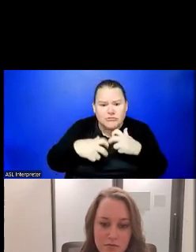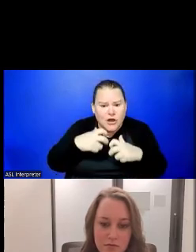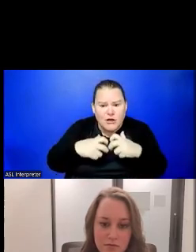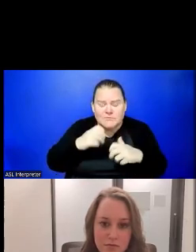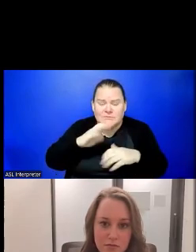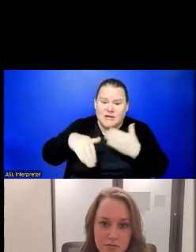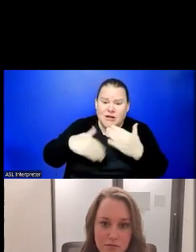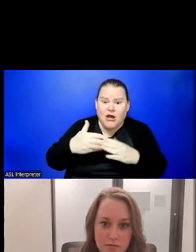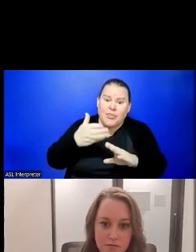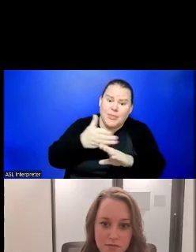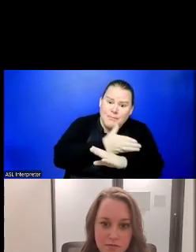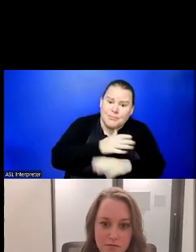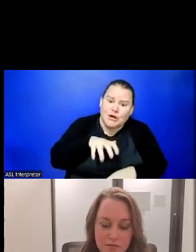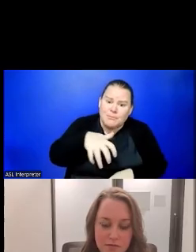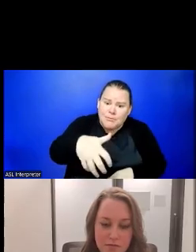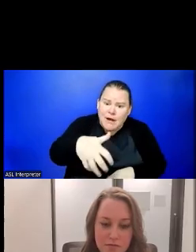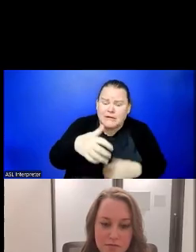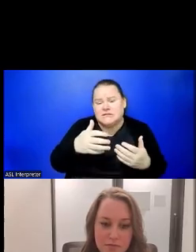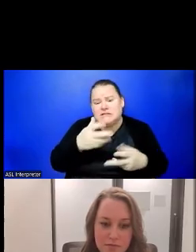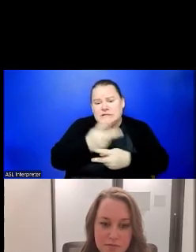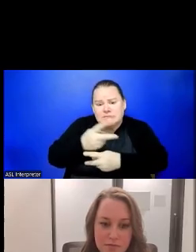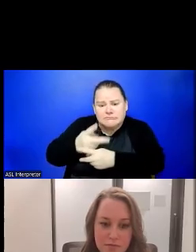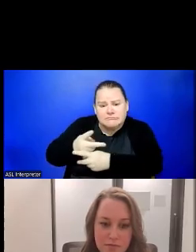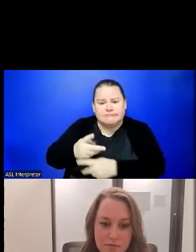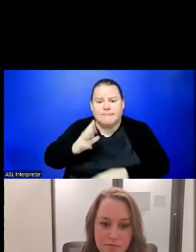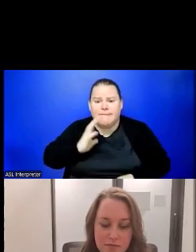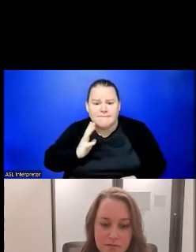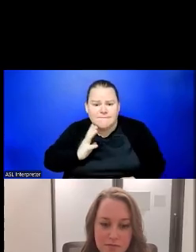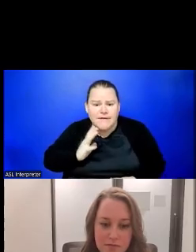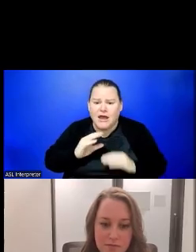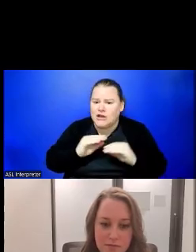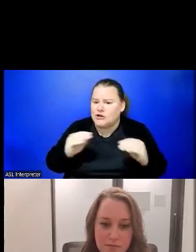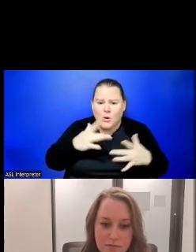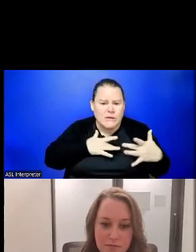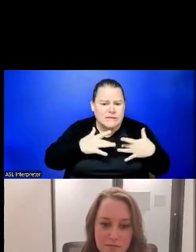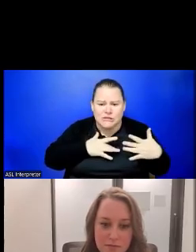care was fine. No real concerns came up. We have some weight and